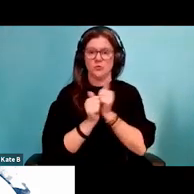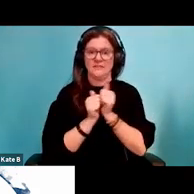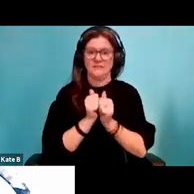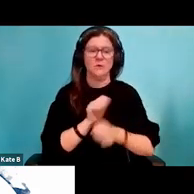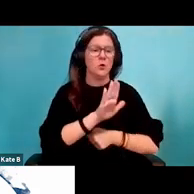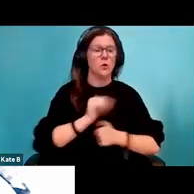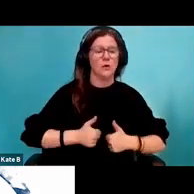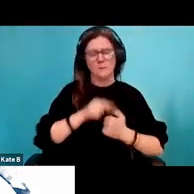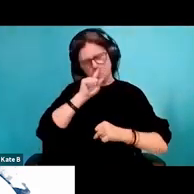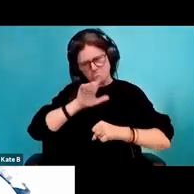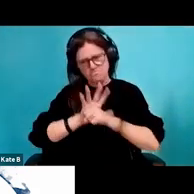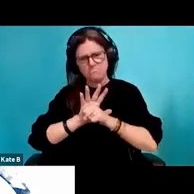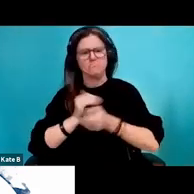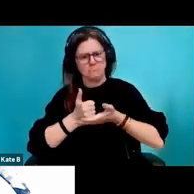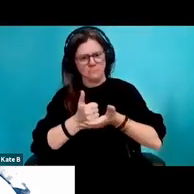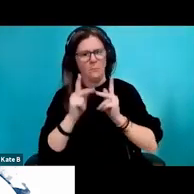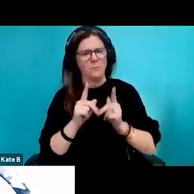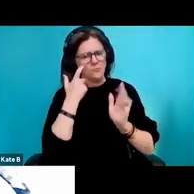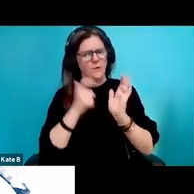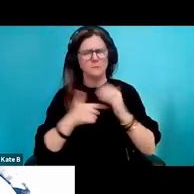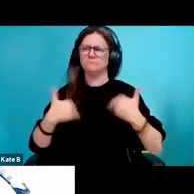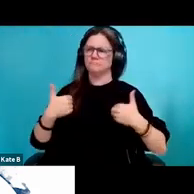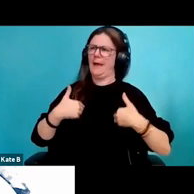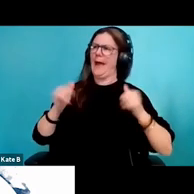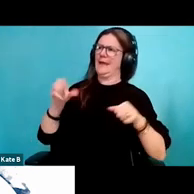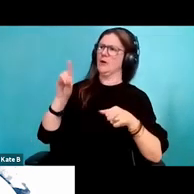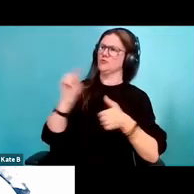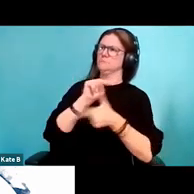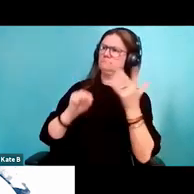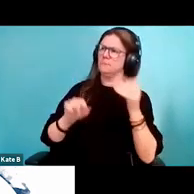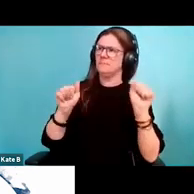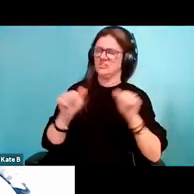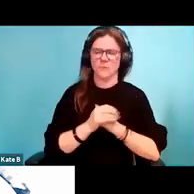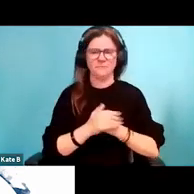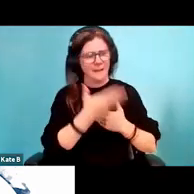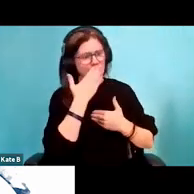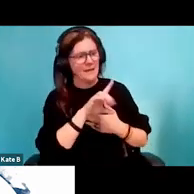helping others recognize their potential. Thank you so much for being here, Dr. Forber-Pratt.